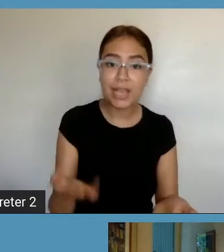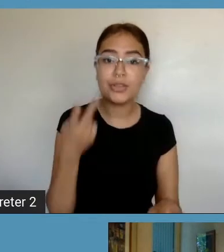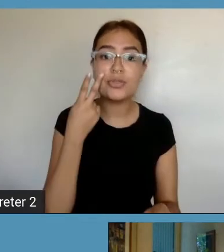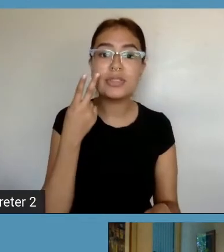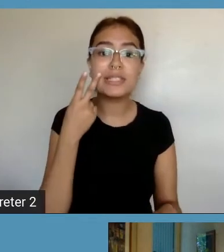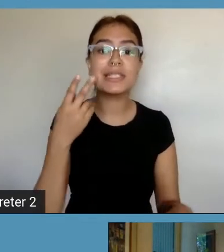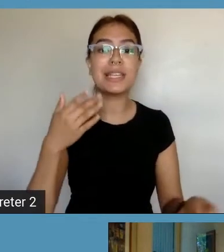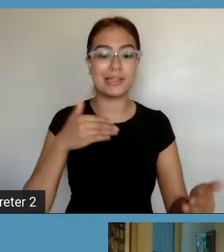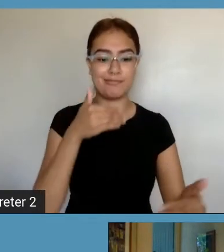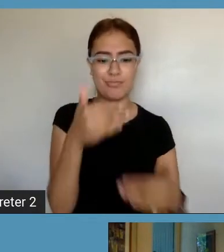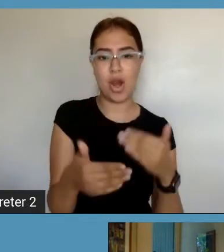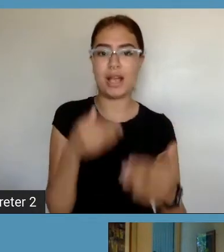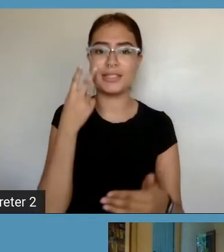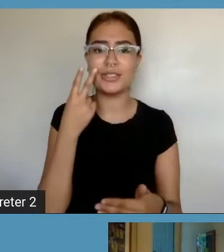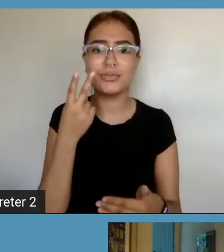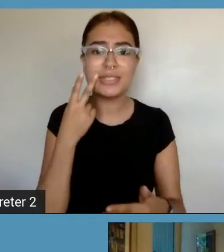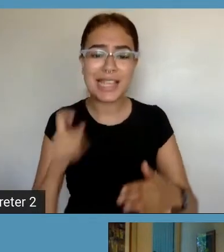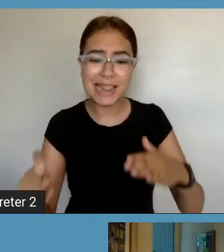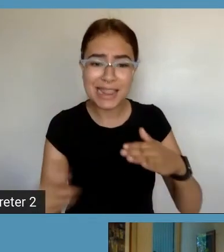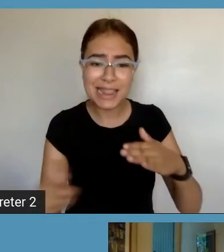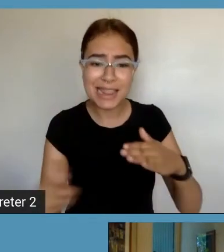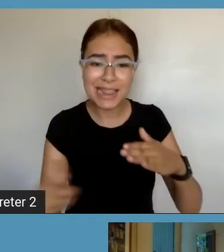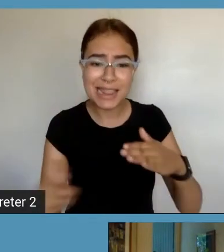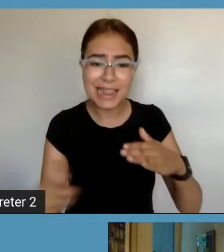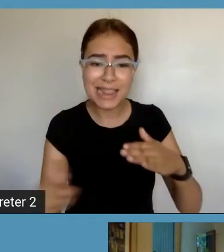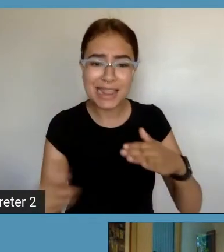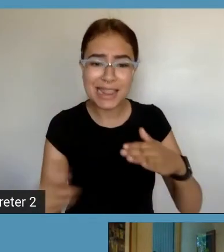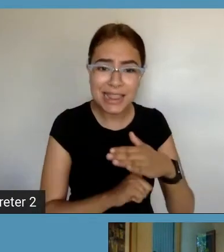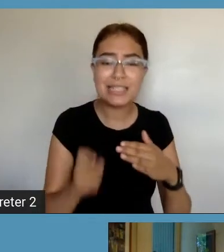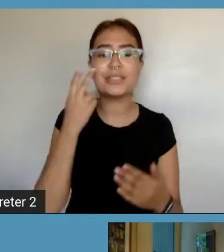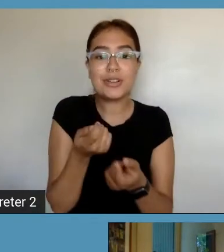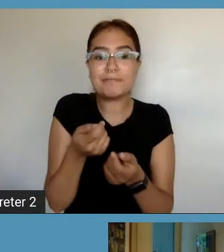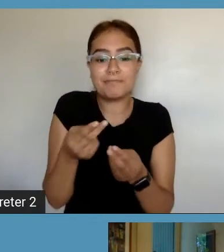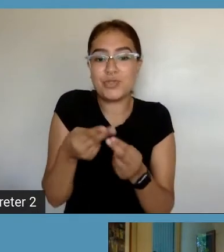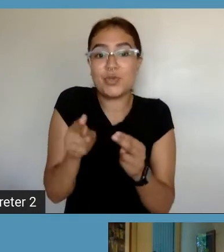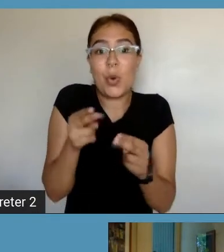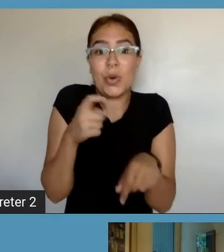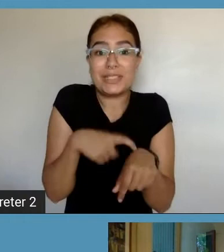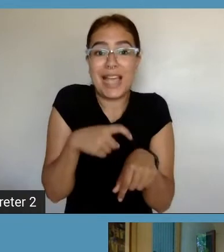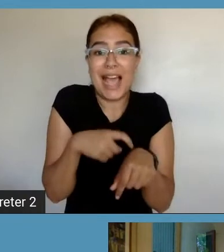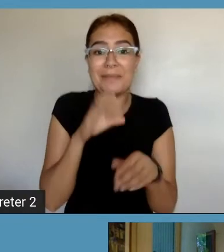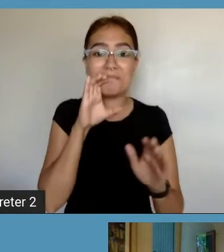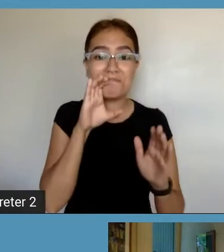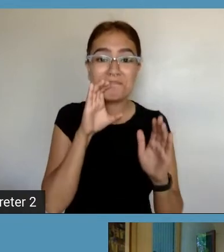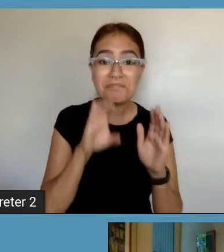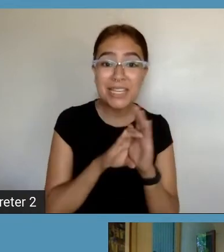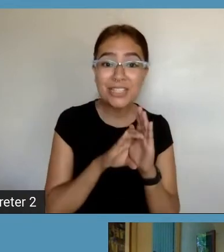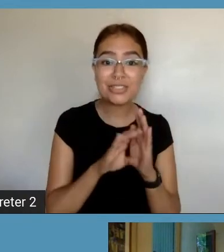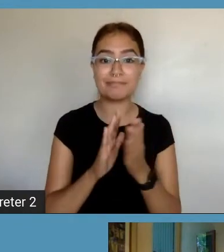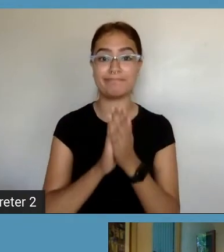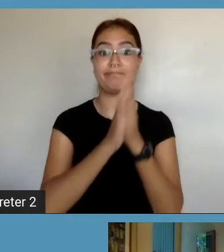within a short out of time your images in your correspondence has been scanned and digitized and